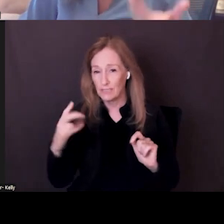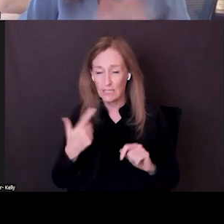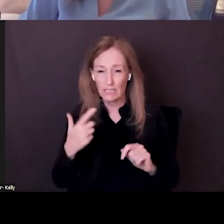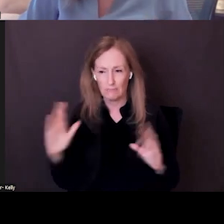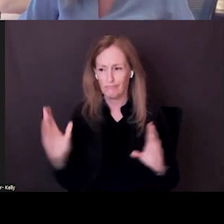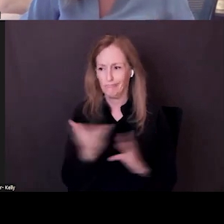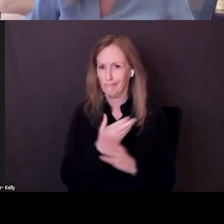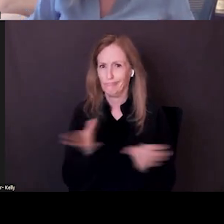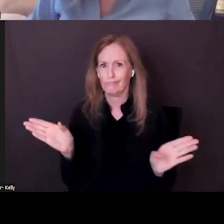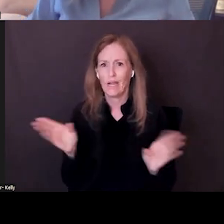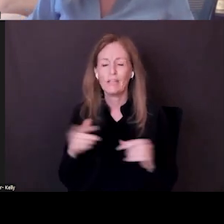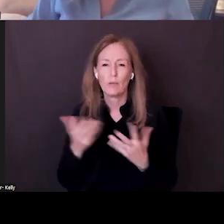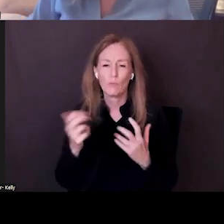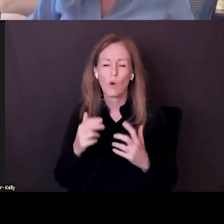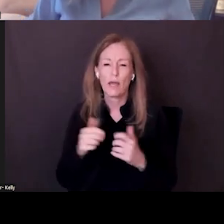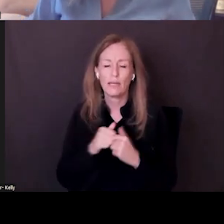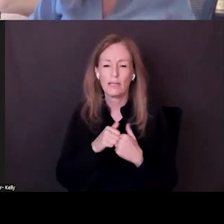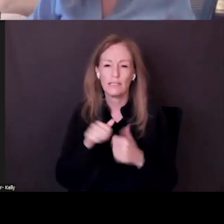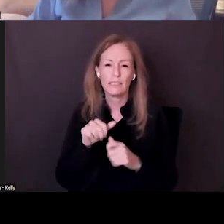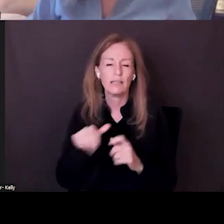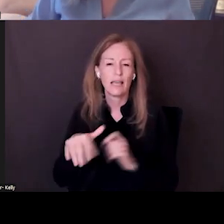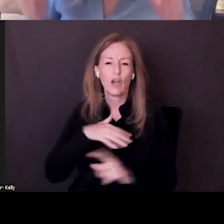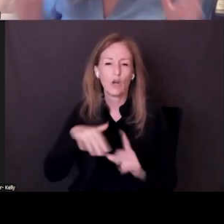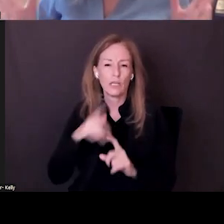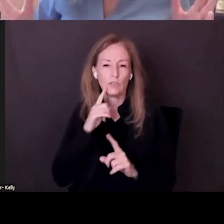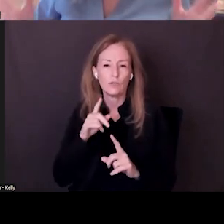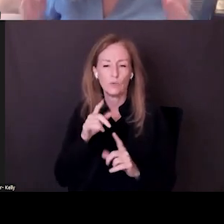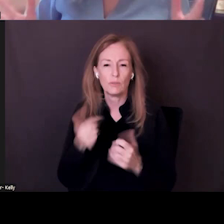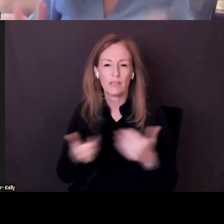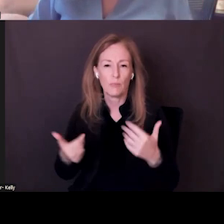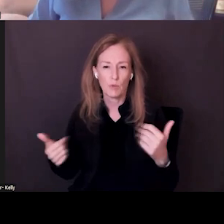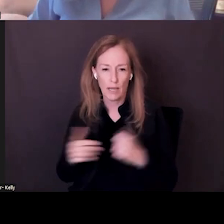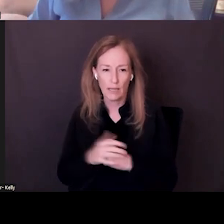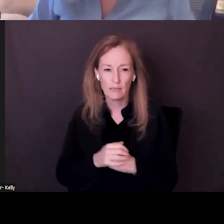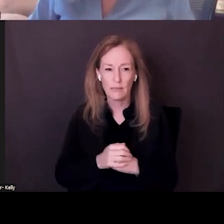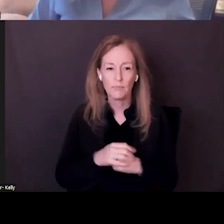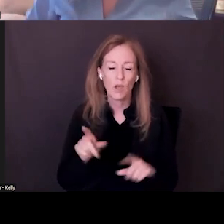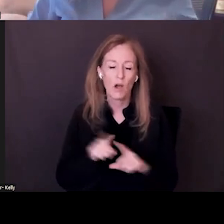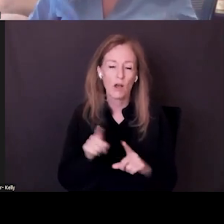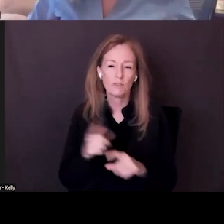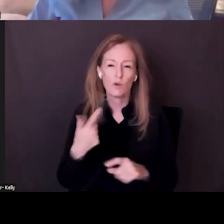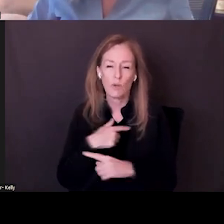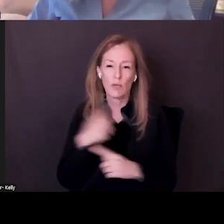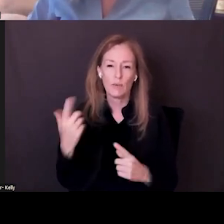THE MIDDLE PICTURE IS CELEBRATING OUR ONE YEAR ANNIVERSARY. YOU HAVE TO CELEBRATE THE MILESTONES WHEN YOU OPEN THESE